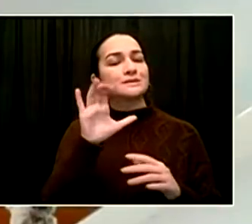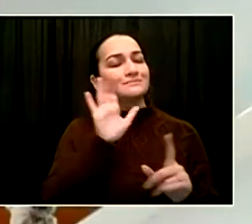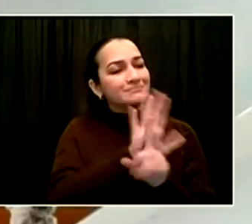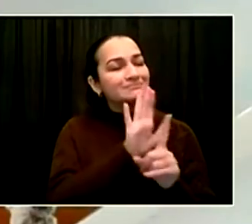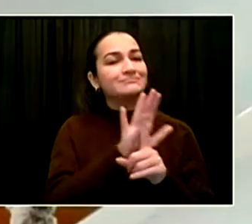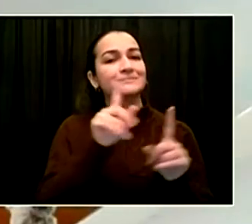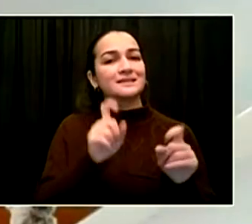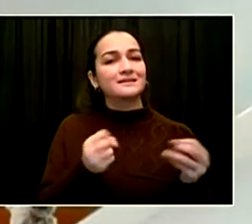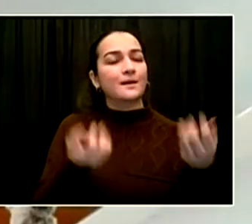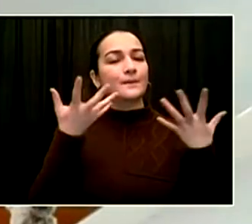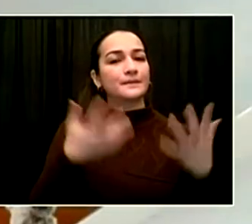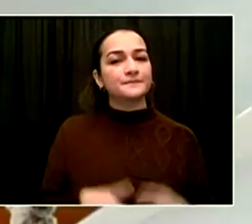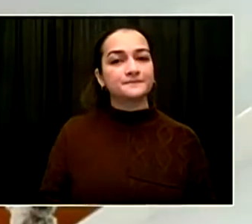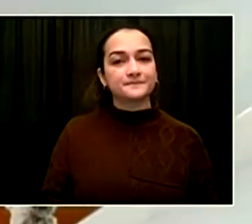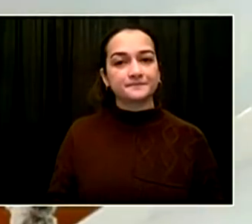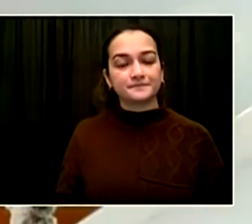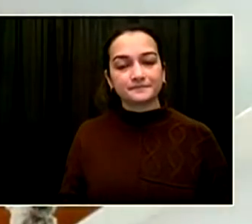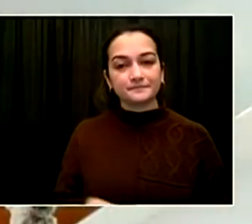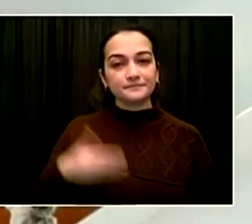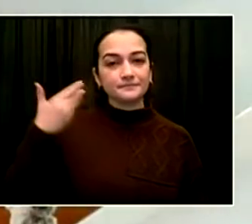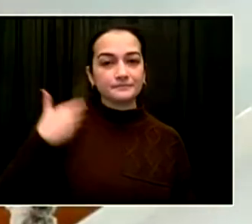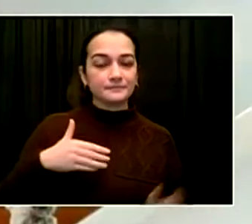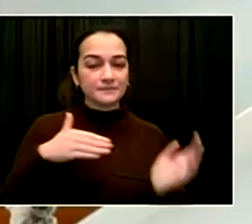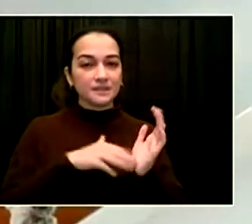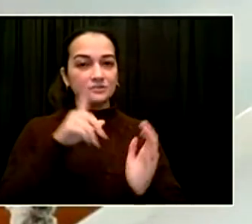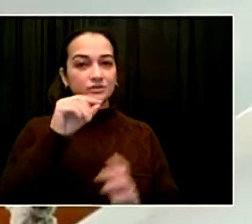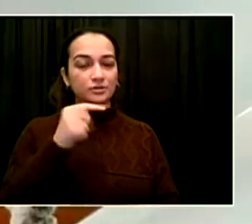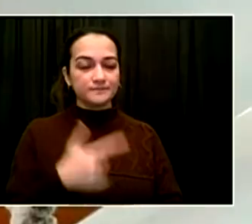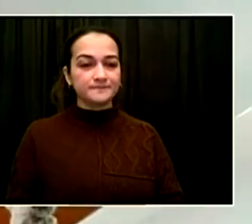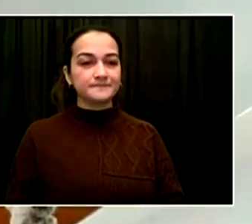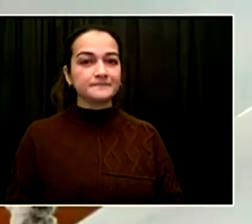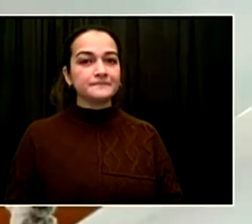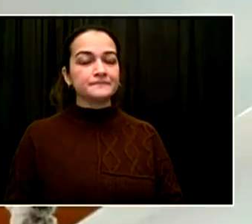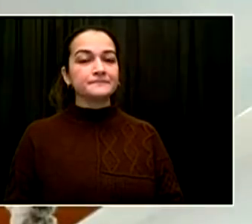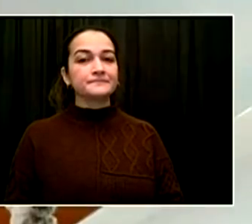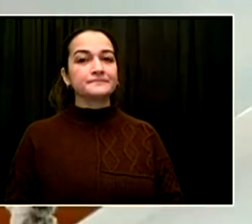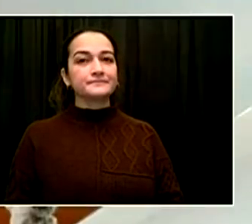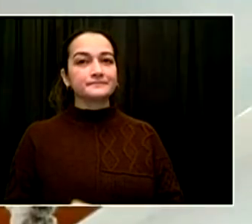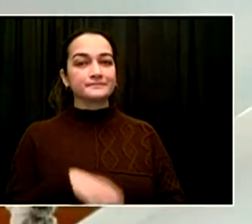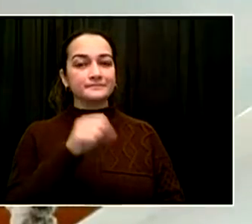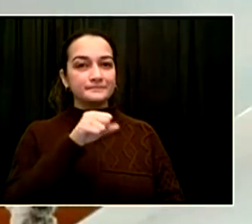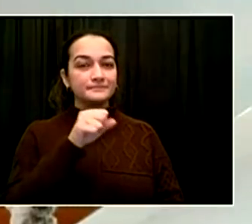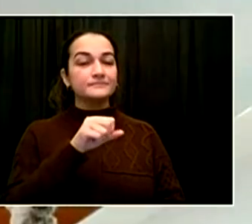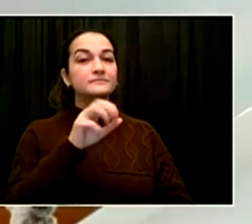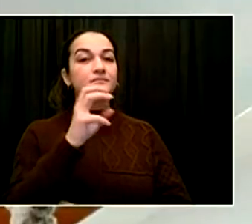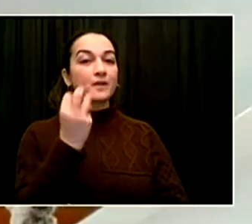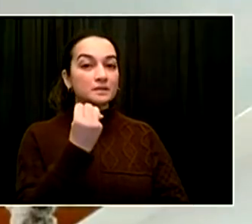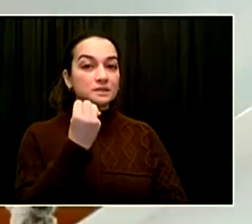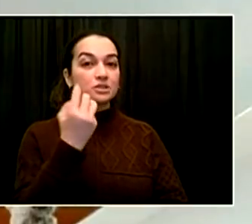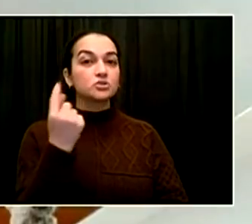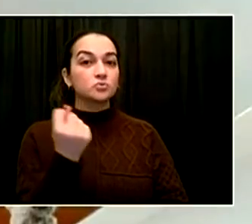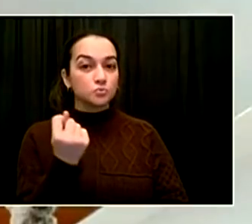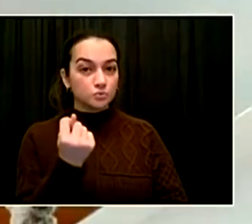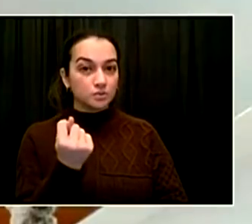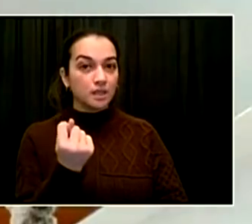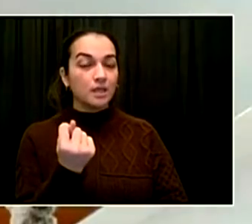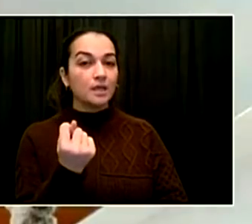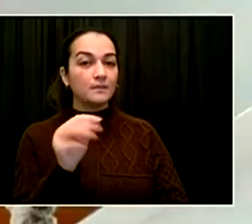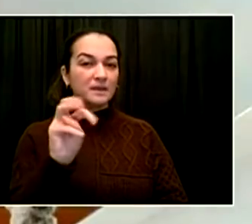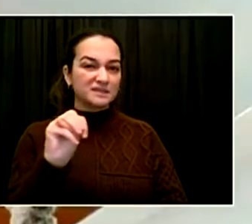CITY RUN SITES AND WE'LL GET